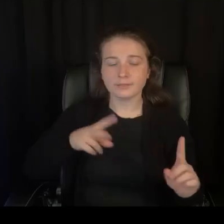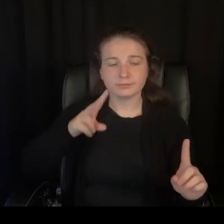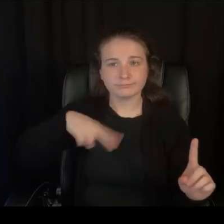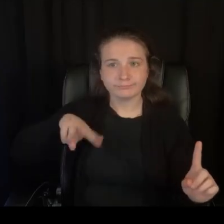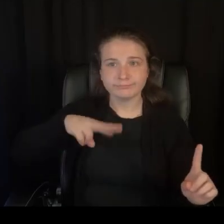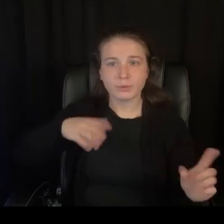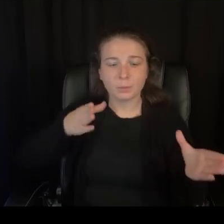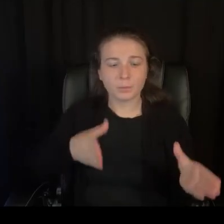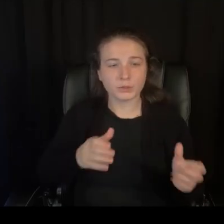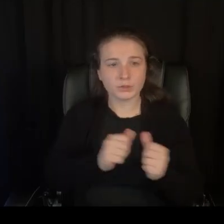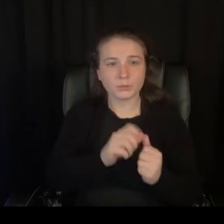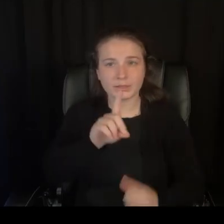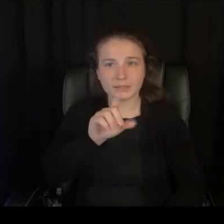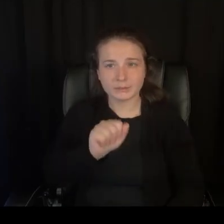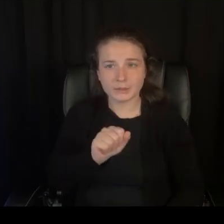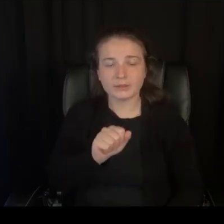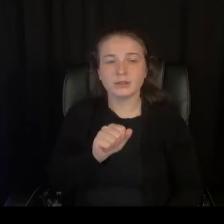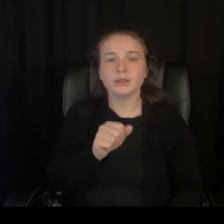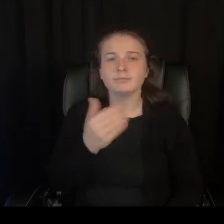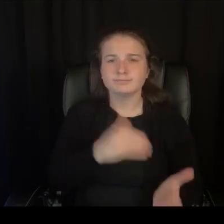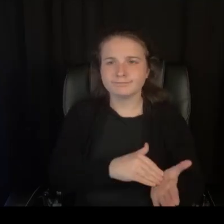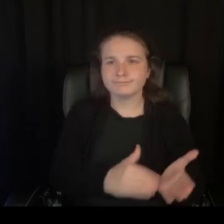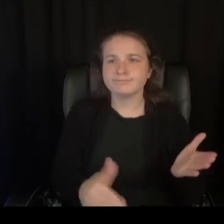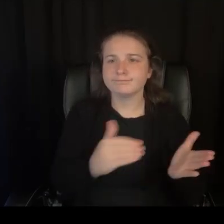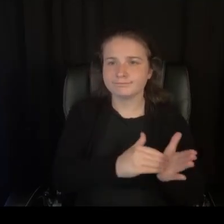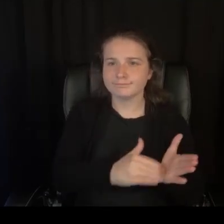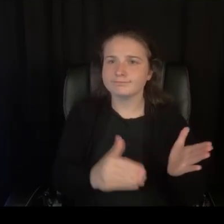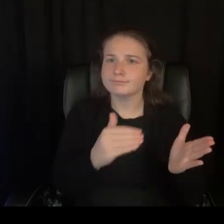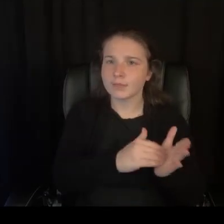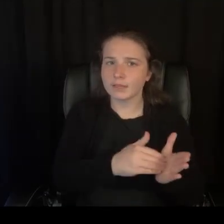disability is exhibiting recurring behavioral issues on the school bus,